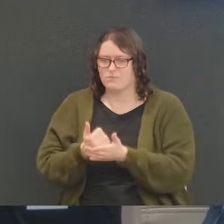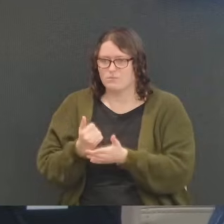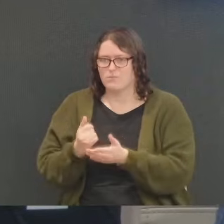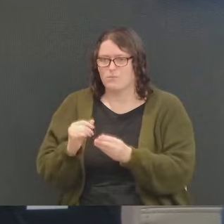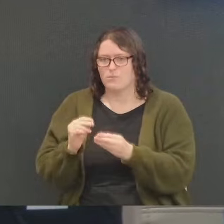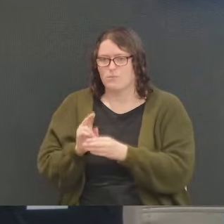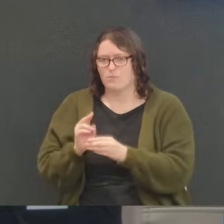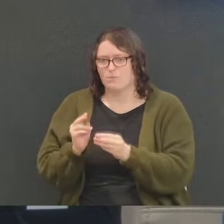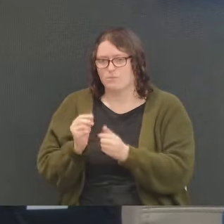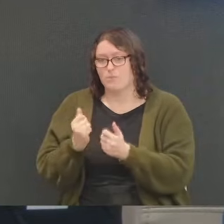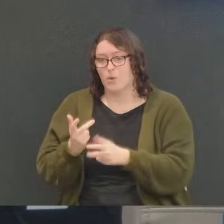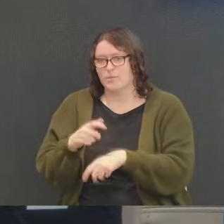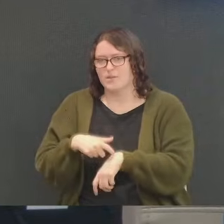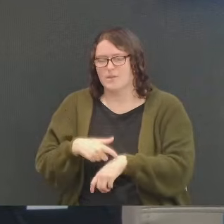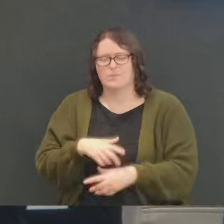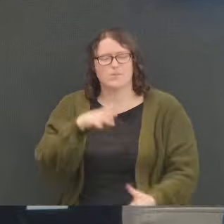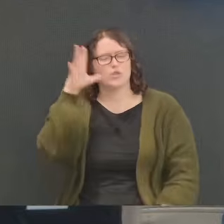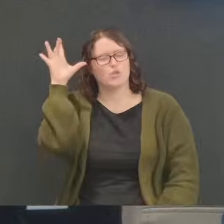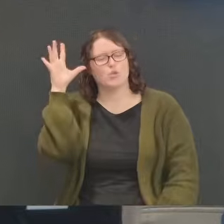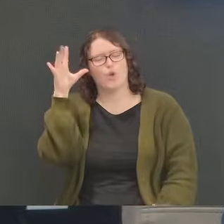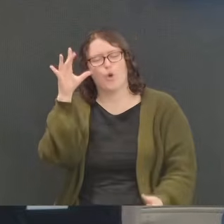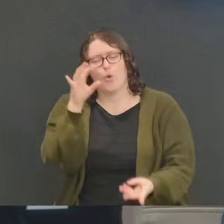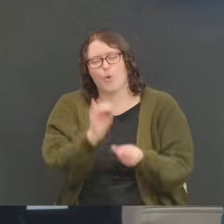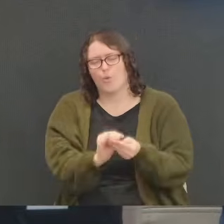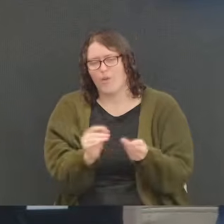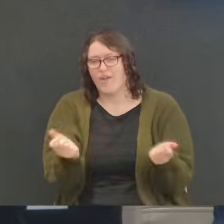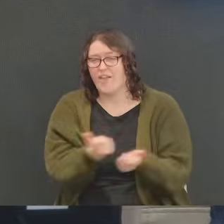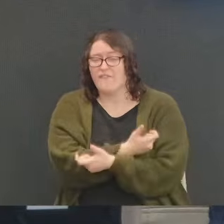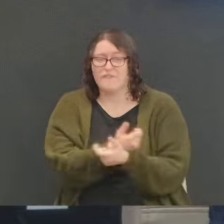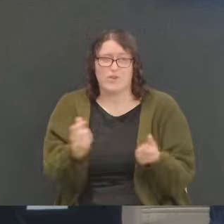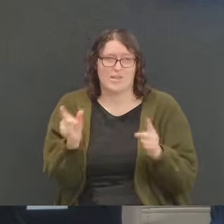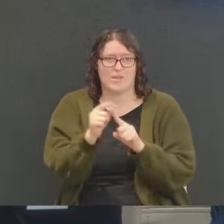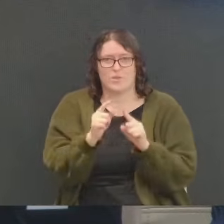when we get everything done with the scoreboard? It's up and moving. What's that total? Because